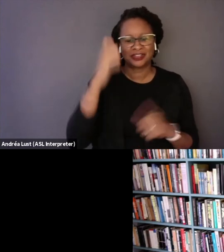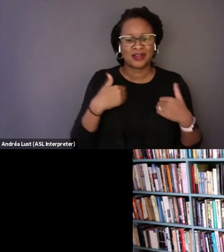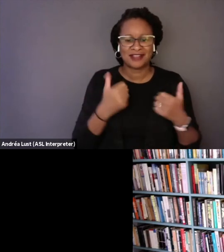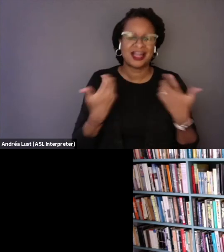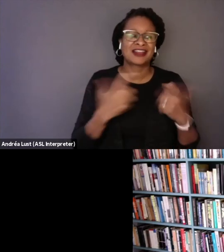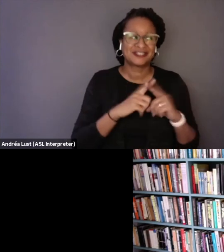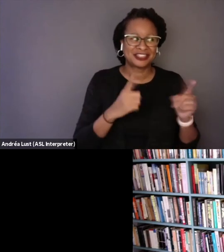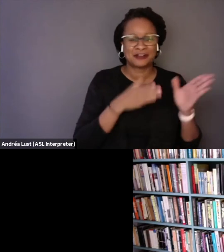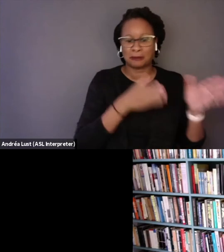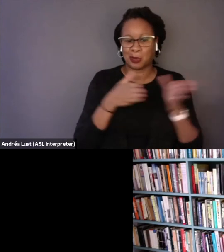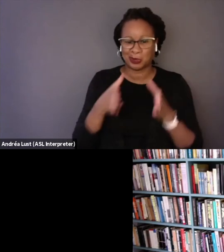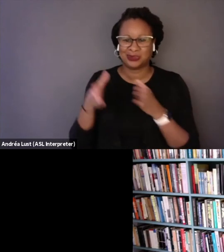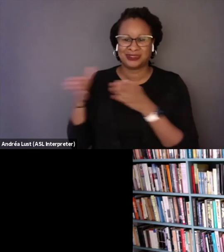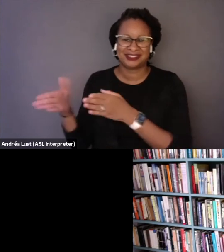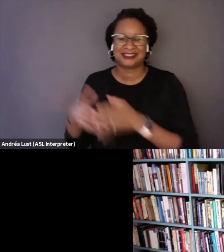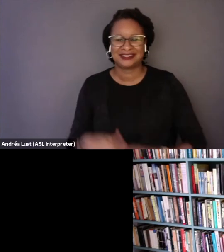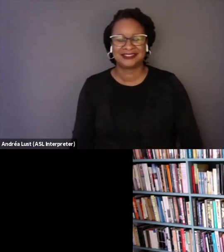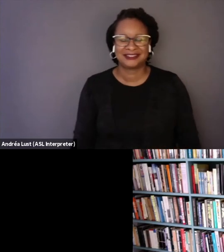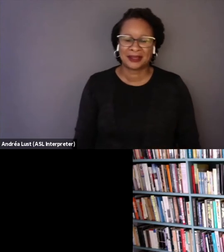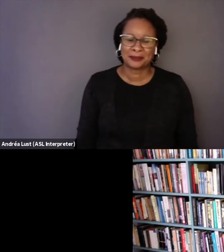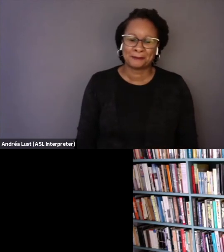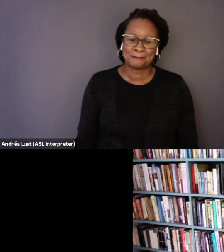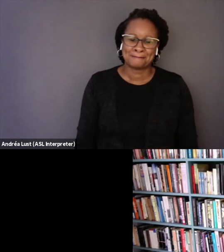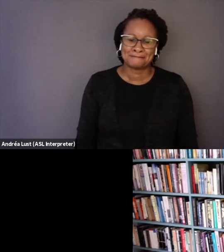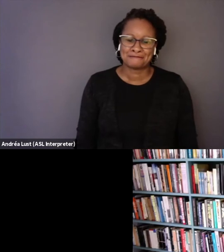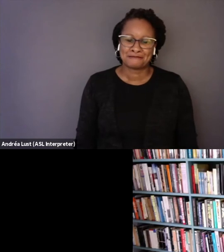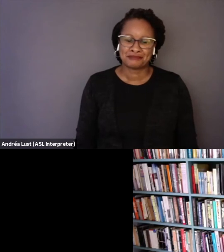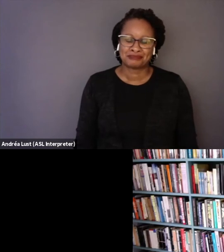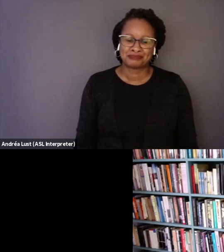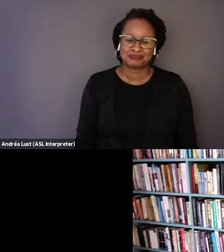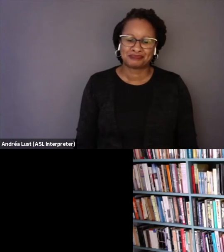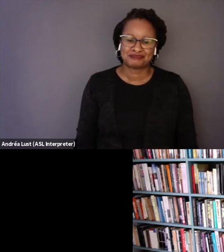(chuckles) Well, I don't think there is a bigger issue